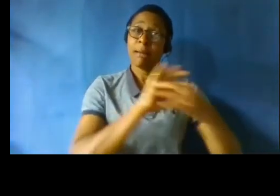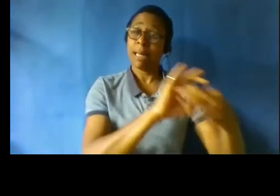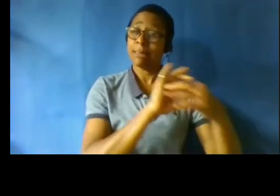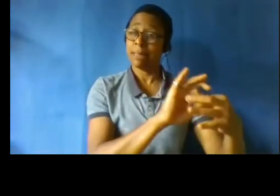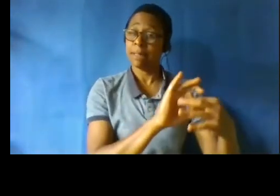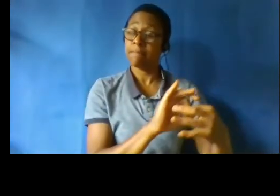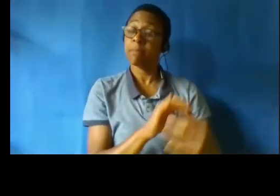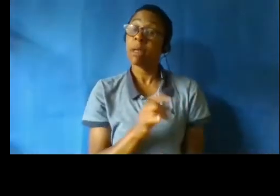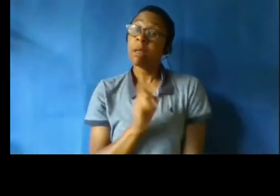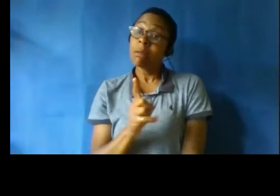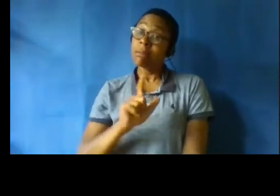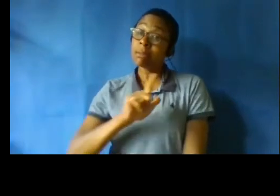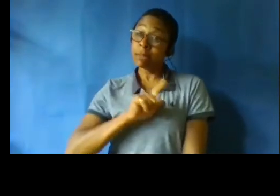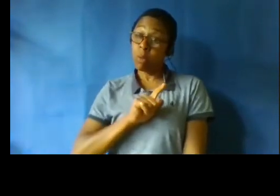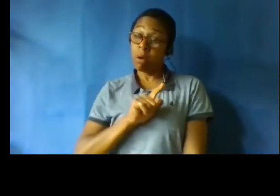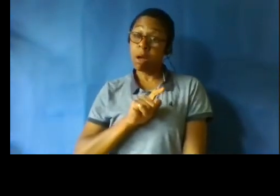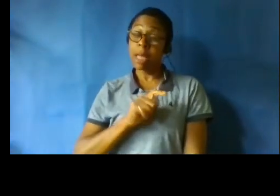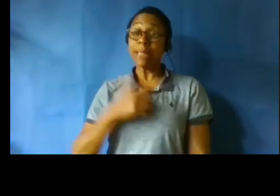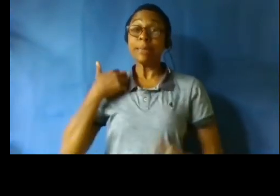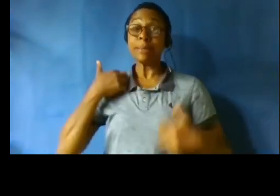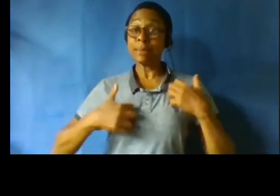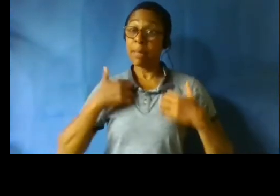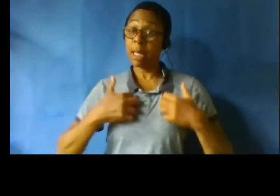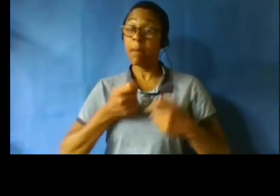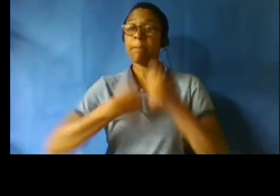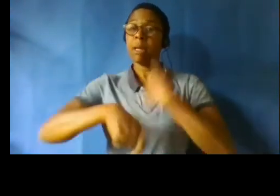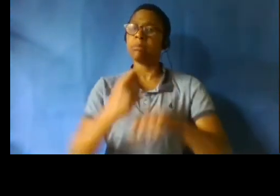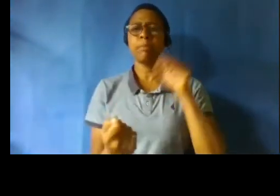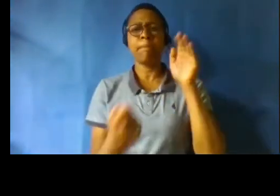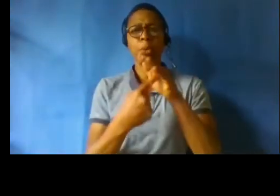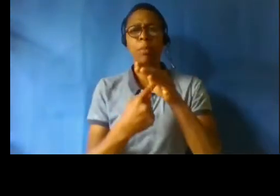becomes a powerful method of identity formation within and against a hostile